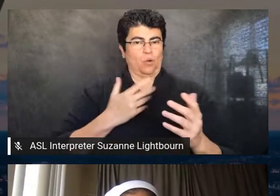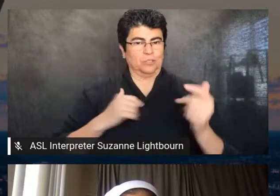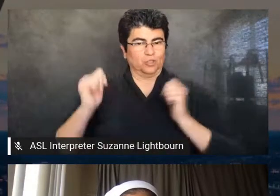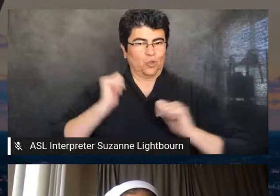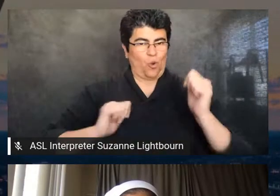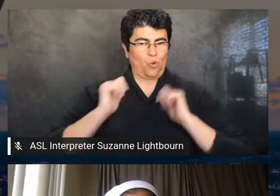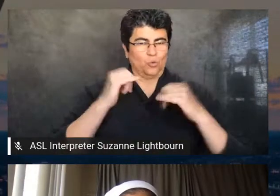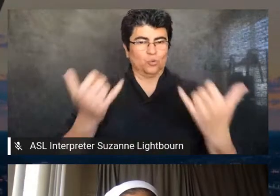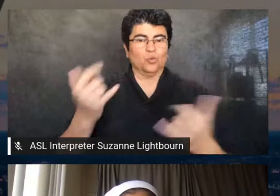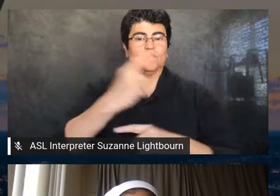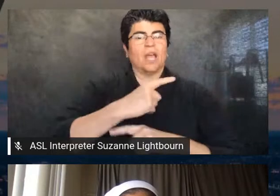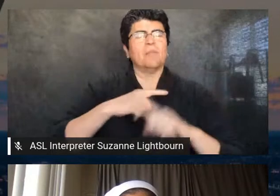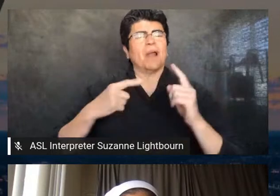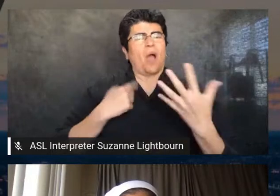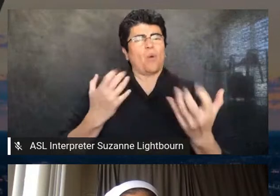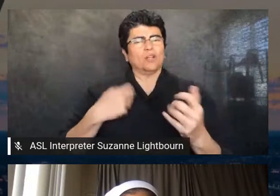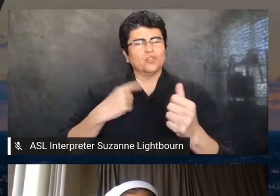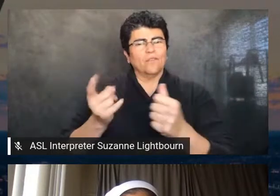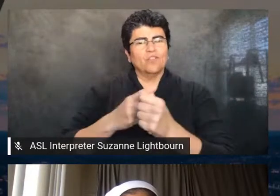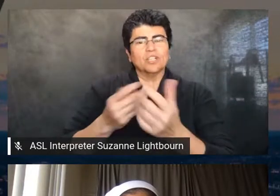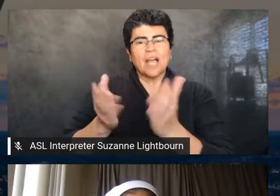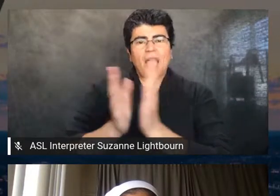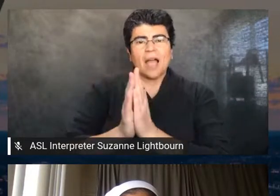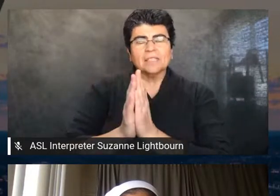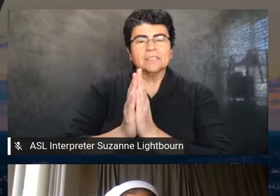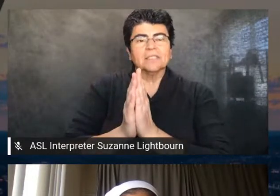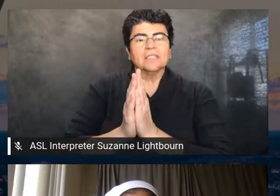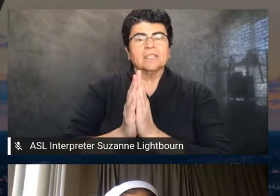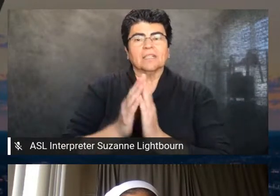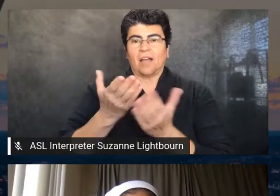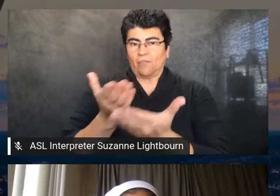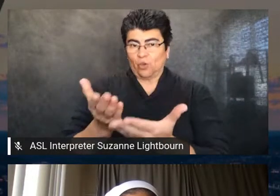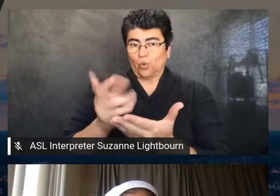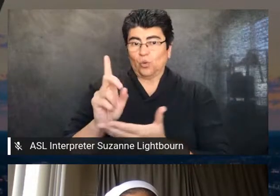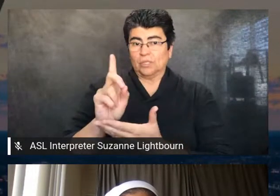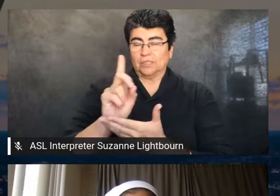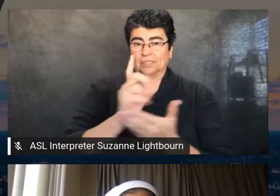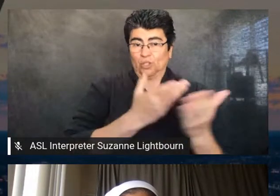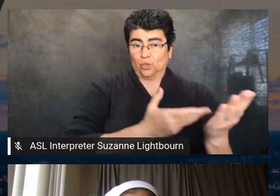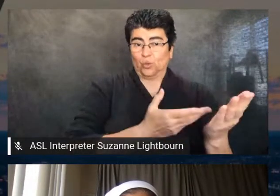But I wanted to first ask of you, Diana, a little question.